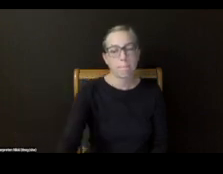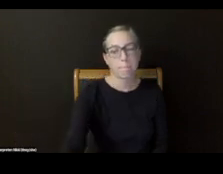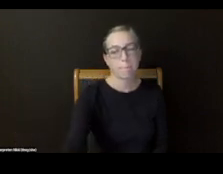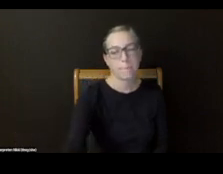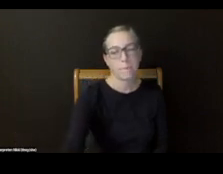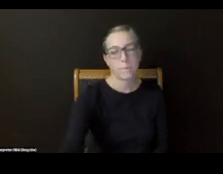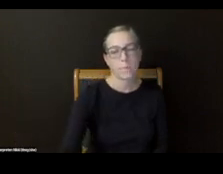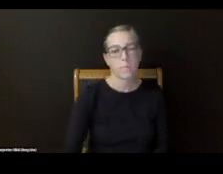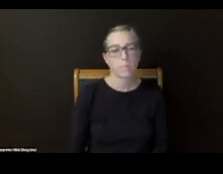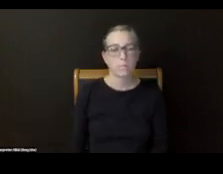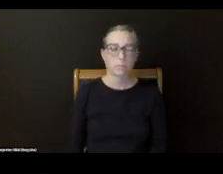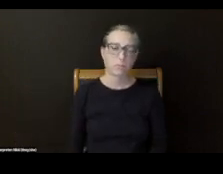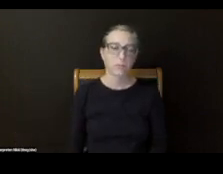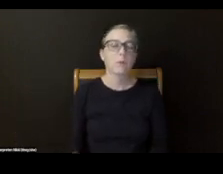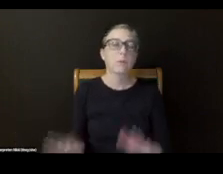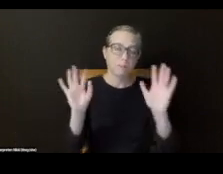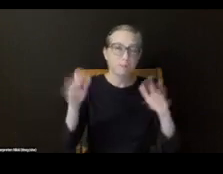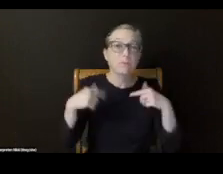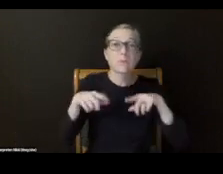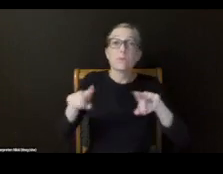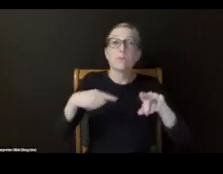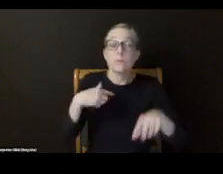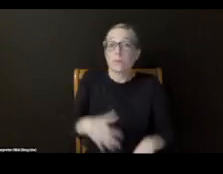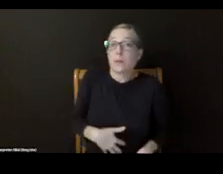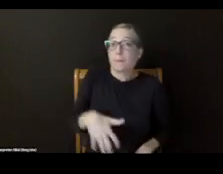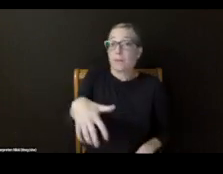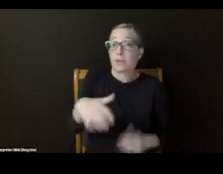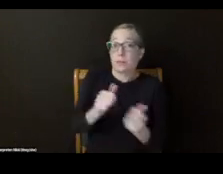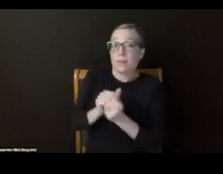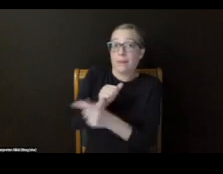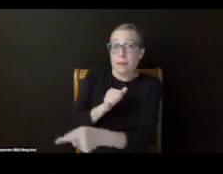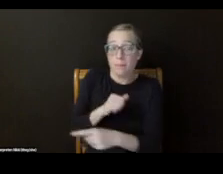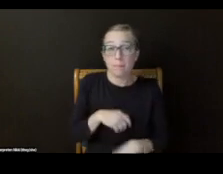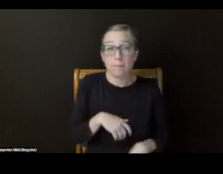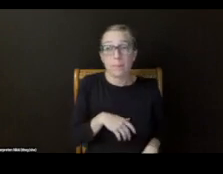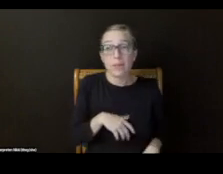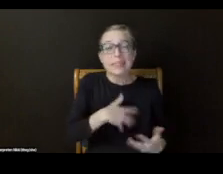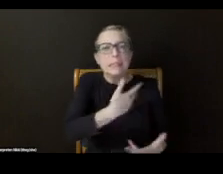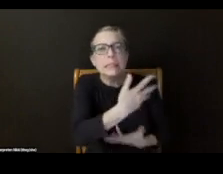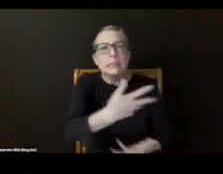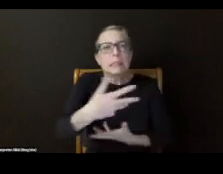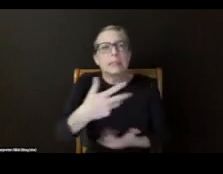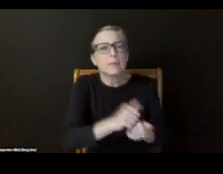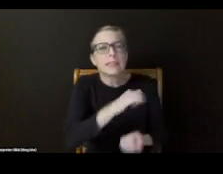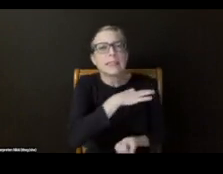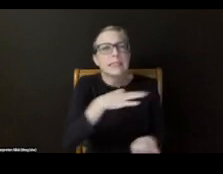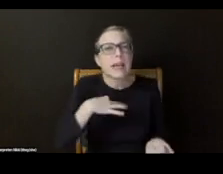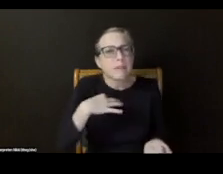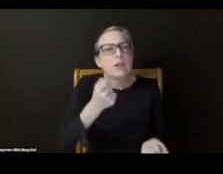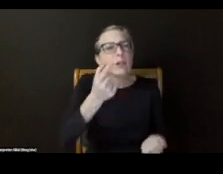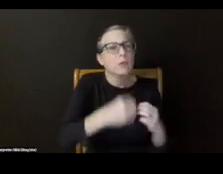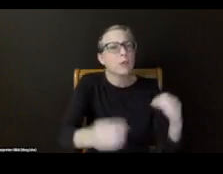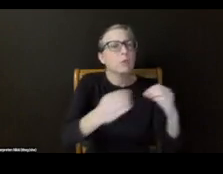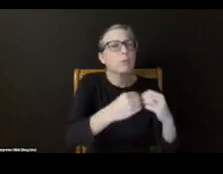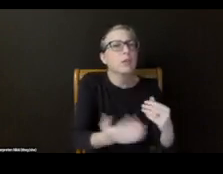when I was pregnant was a little bit easier than dealing with staff after